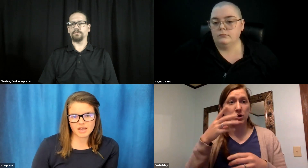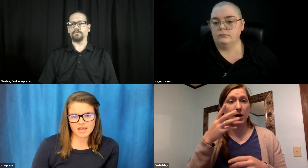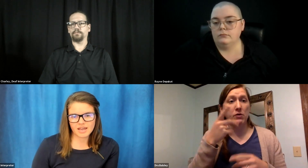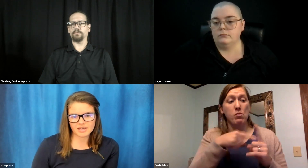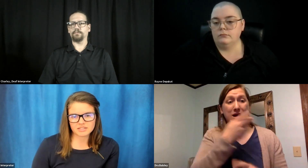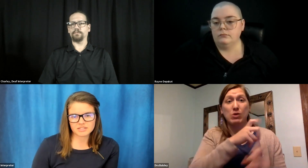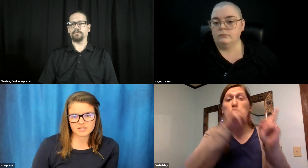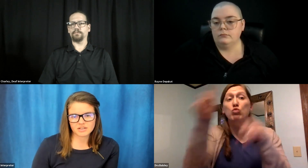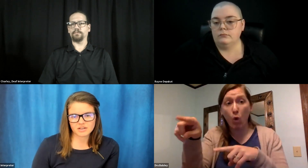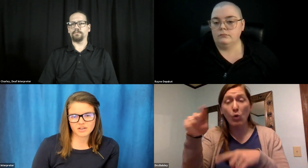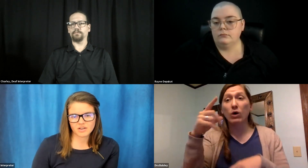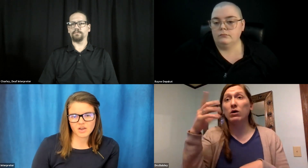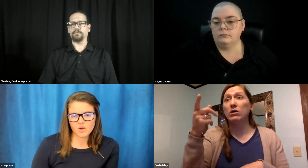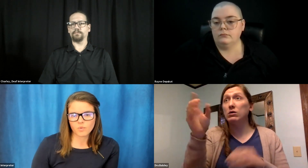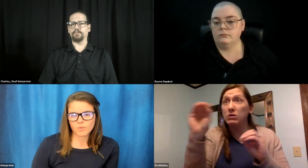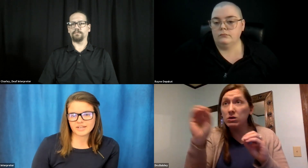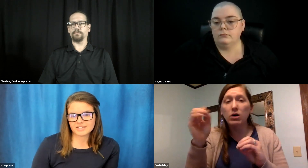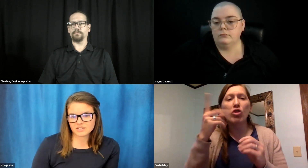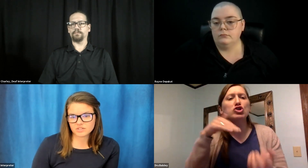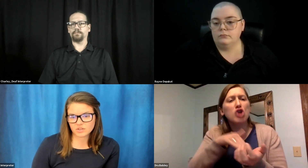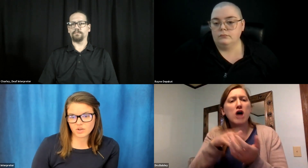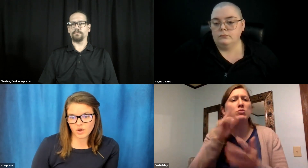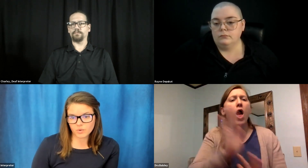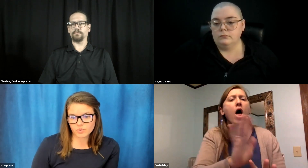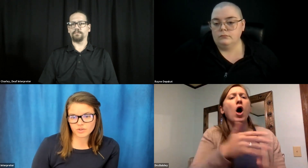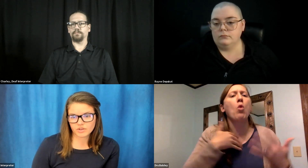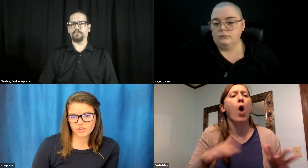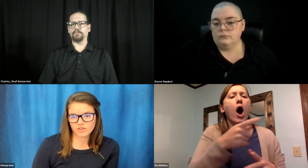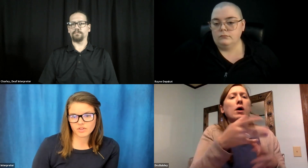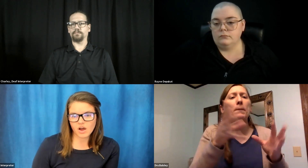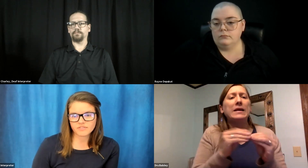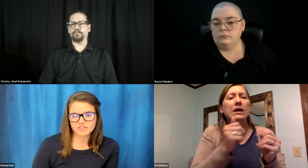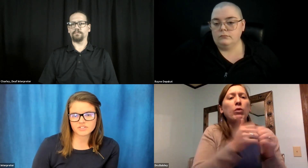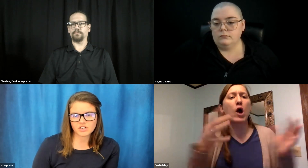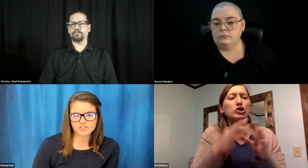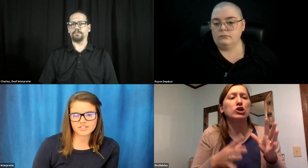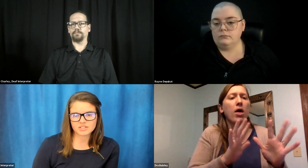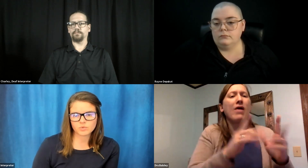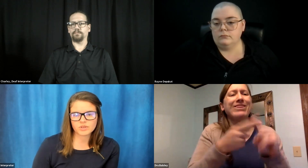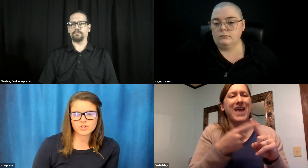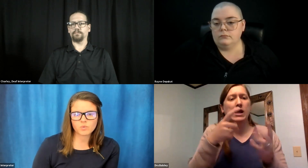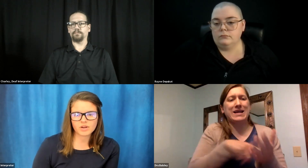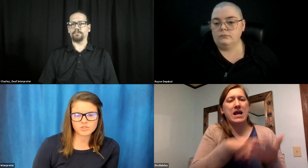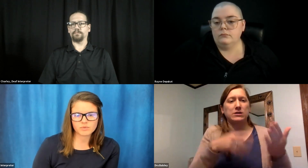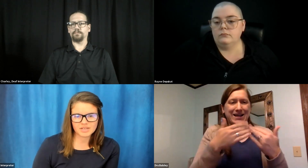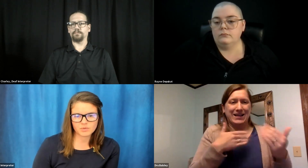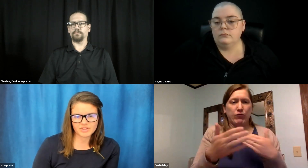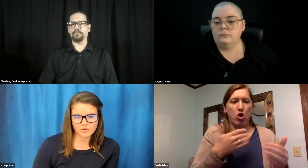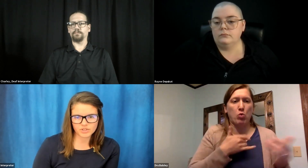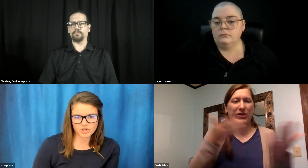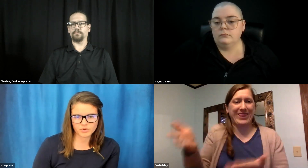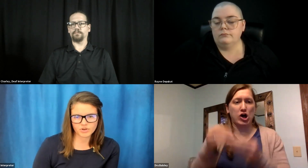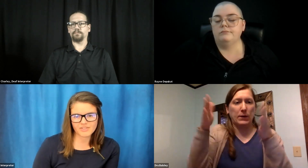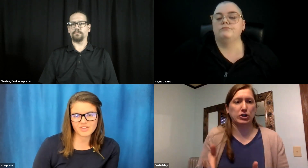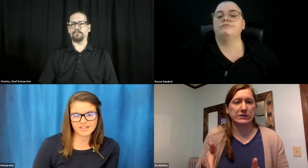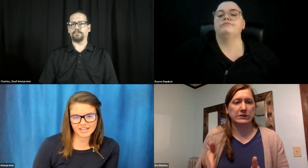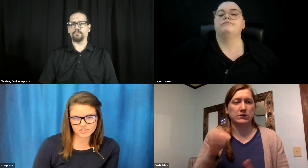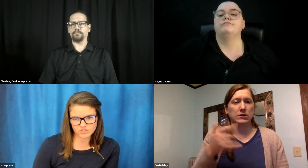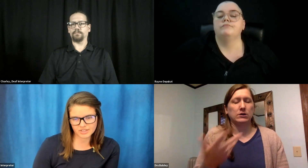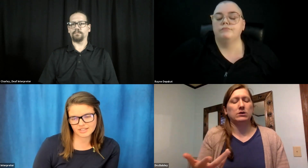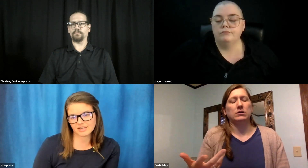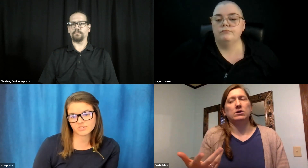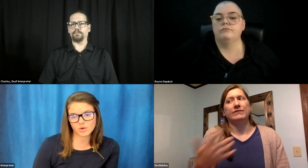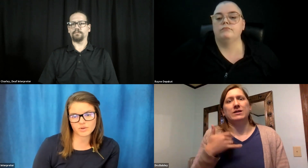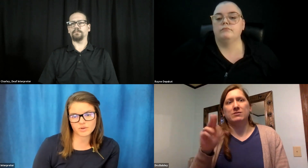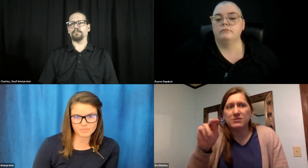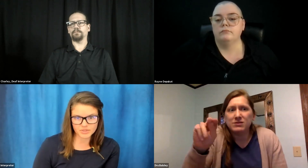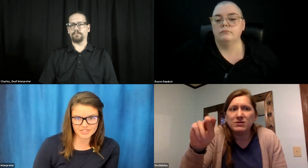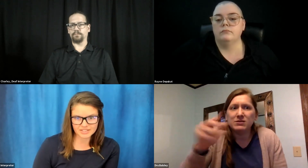And when he does go.